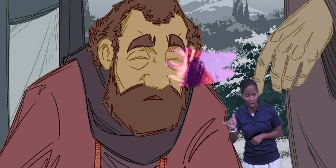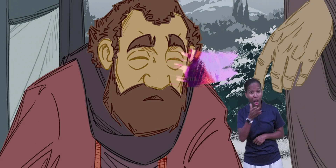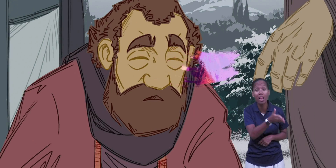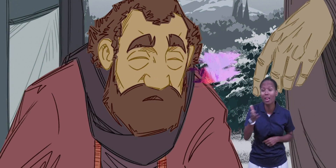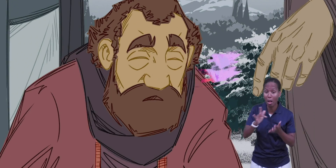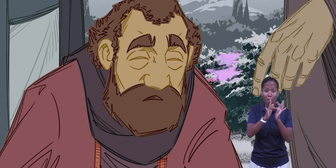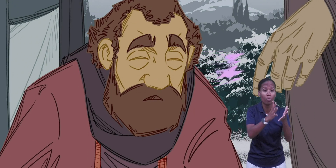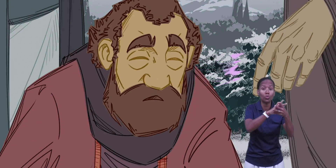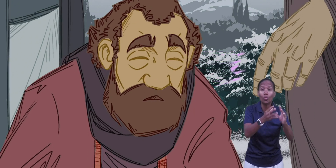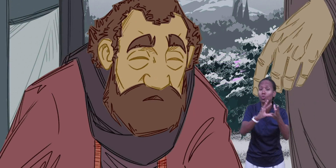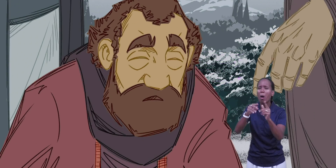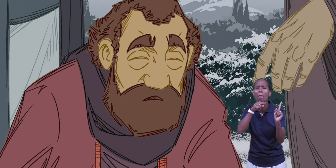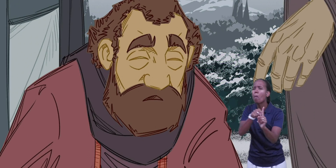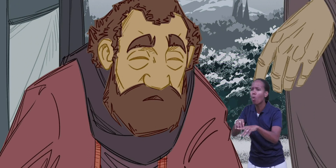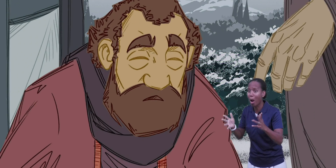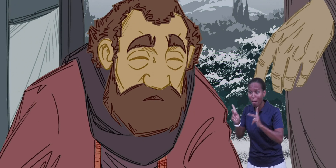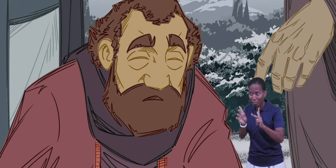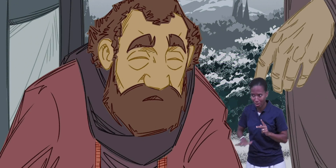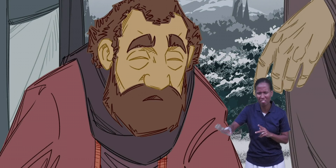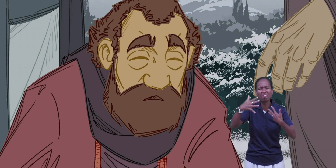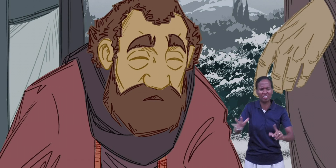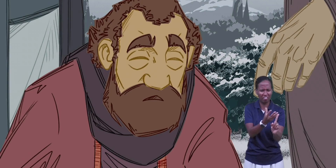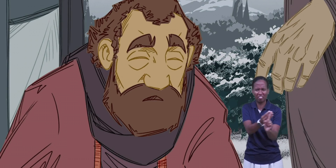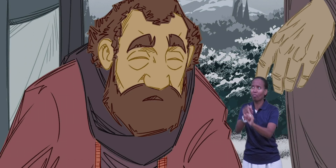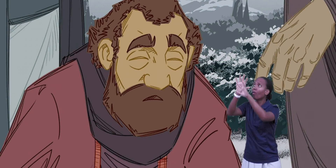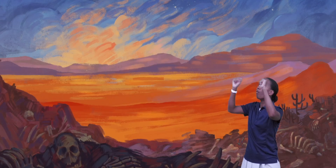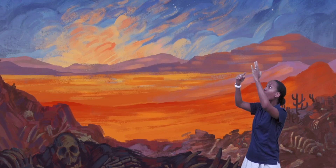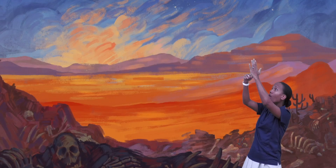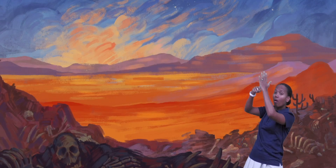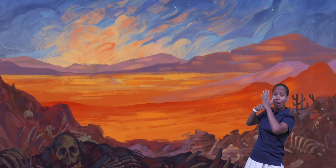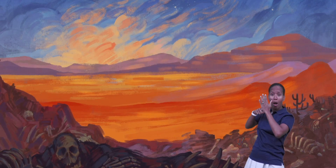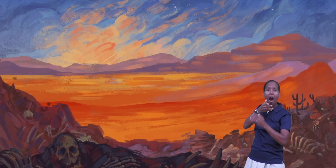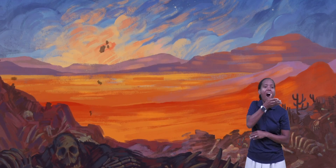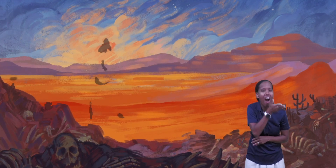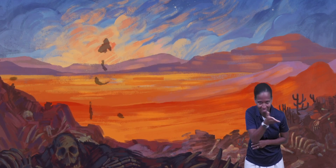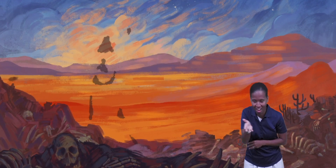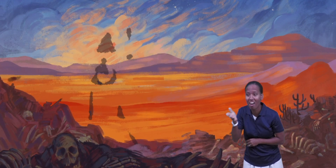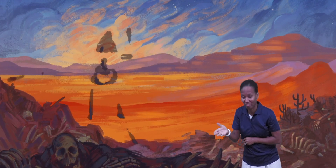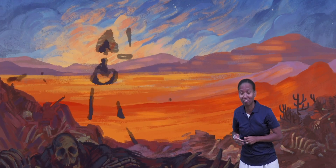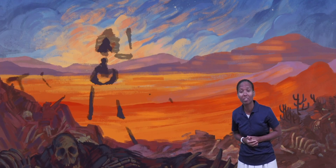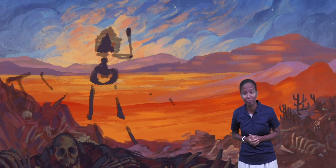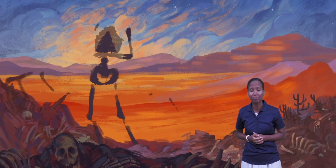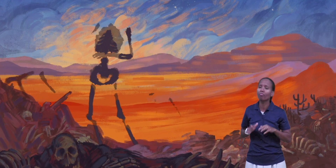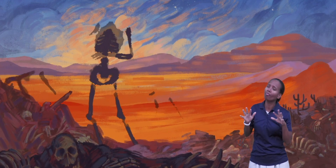Tim: Now, those are biblical stories about people having an apocalypse.